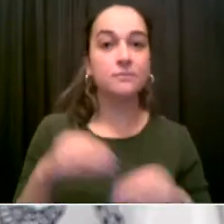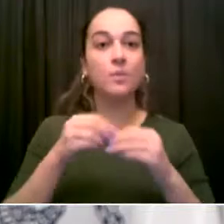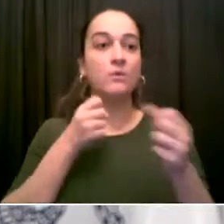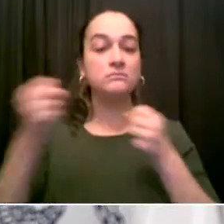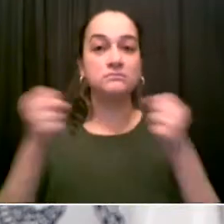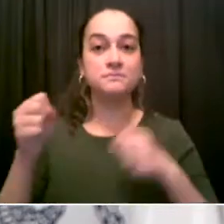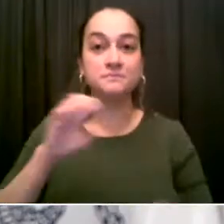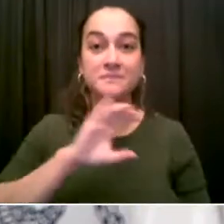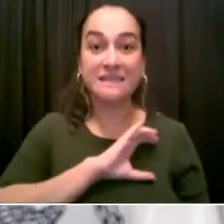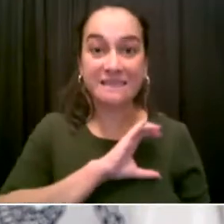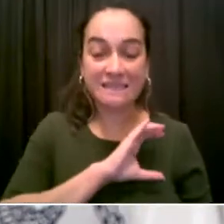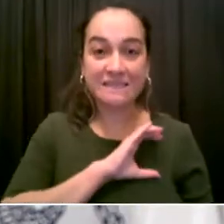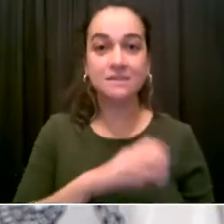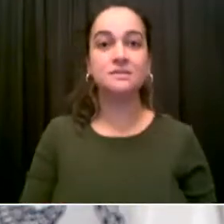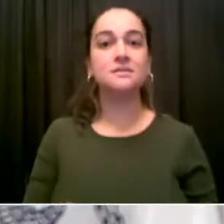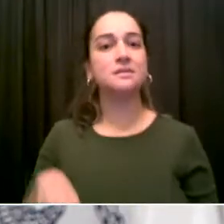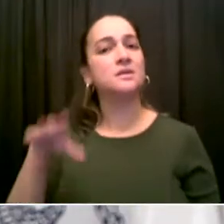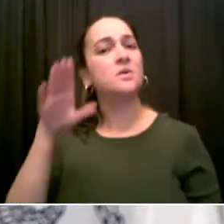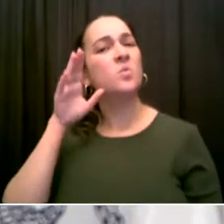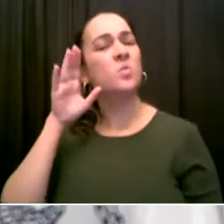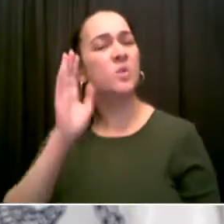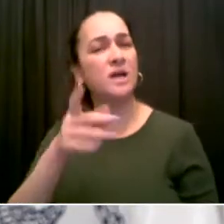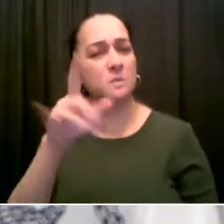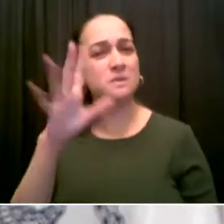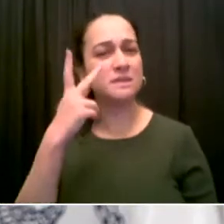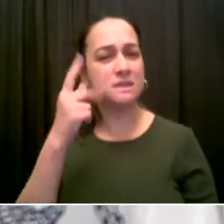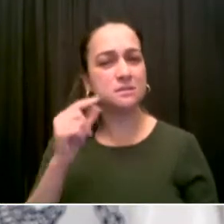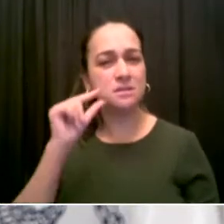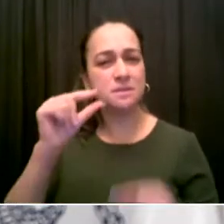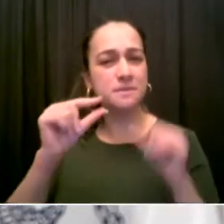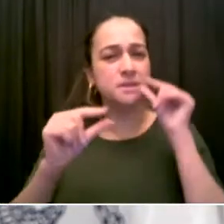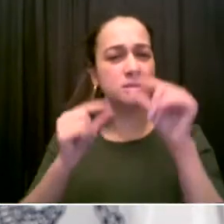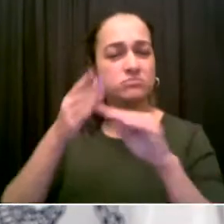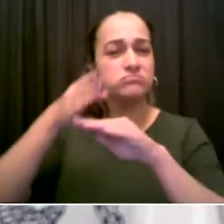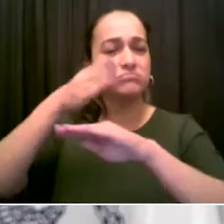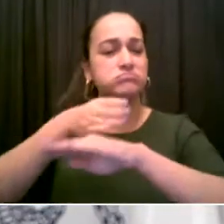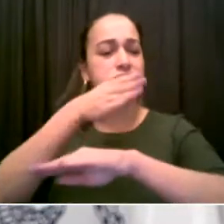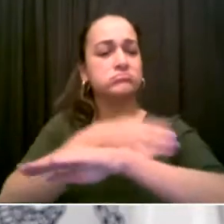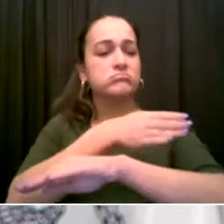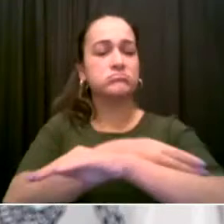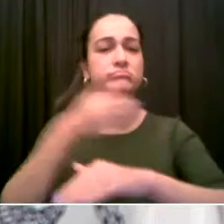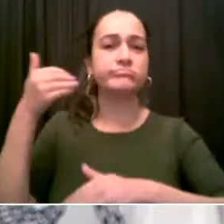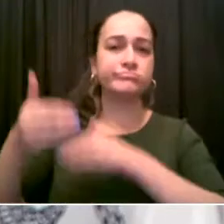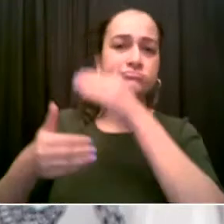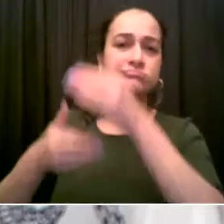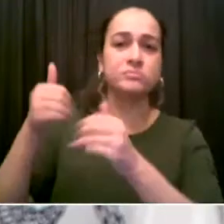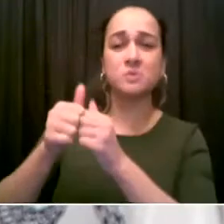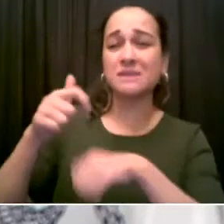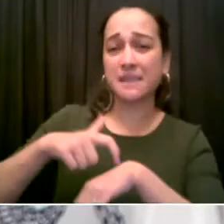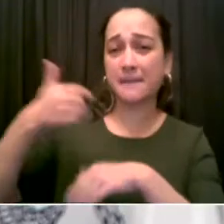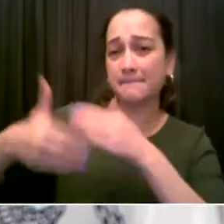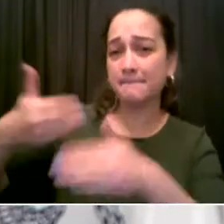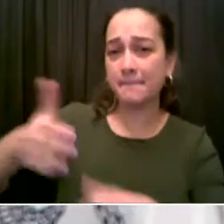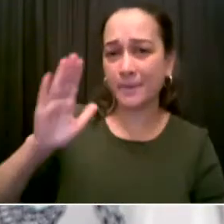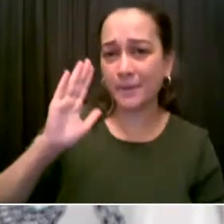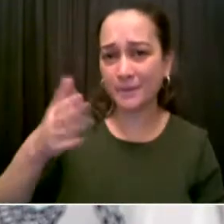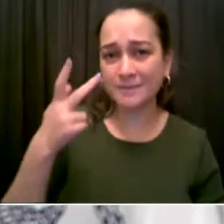WILL HAVE A POSITIVE IMPACT. WE HAVE TO GET IT RIGHT WITH